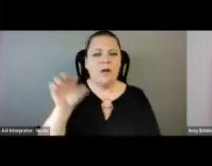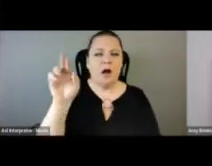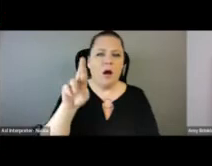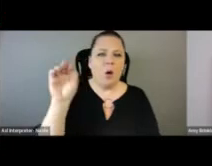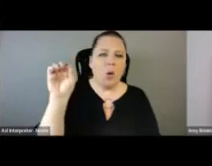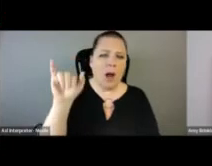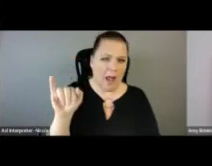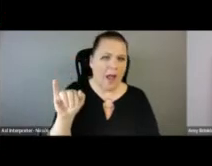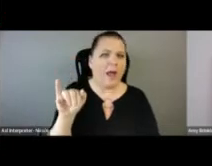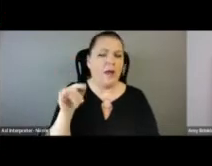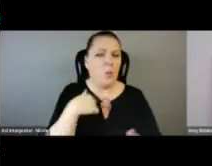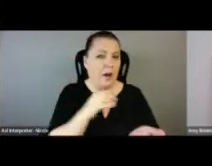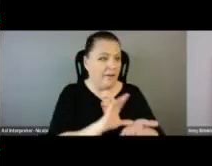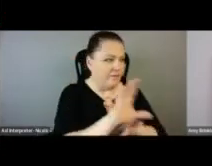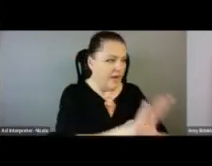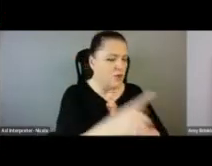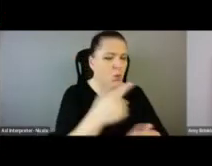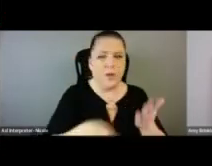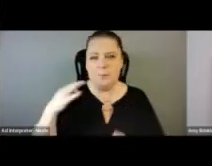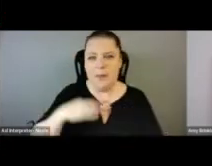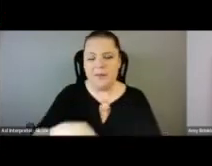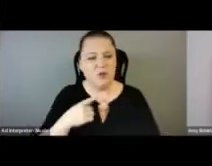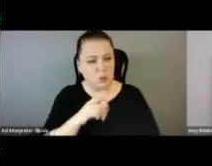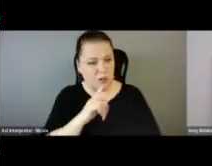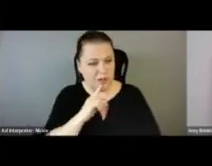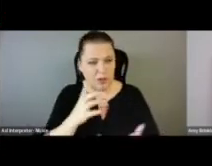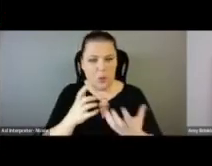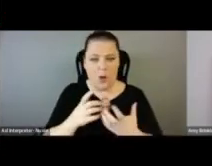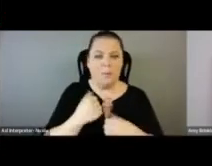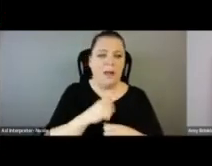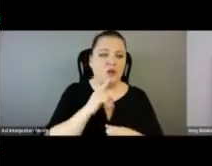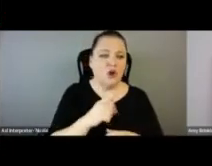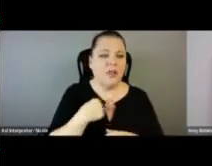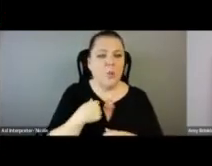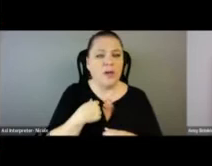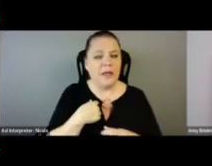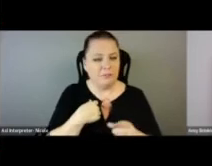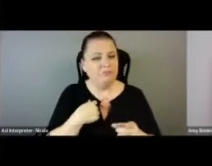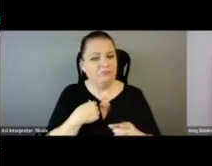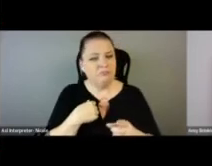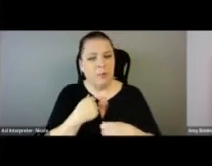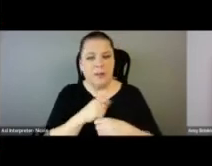We also want to continue to solidify the lived experience feedback loop and amplify consumer voice and choice to